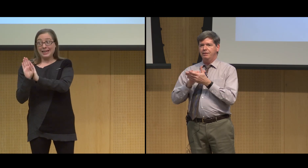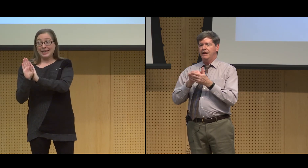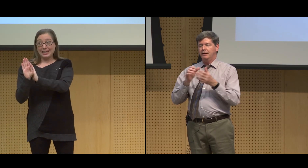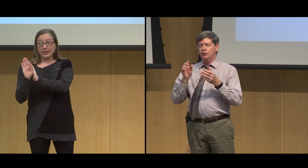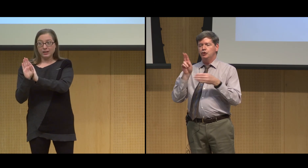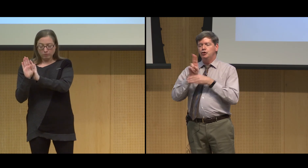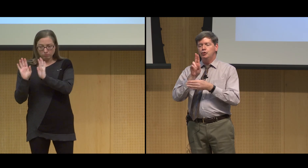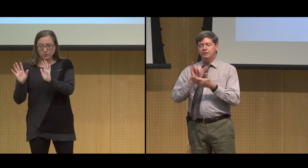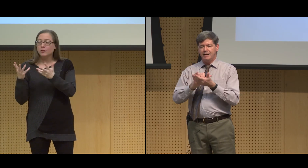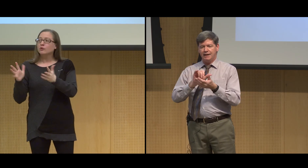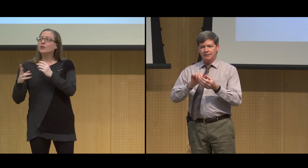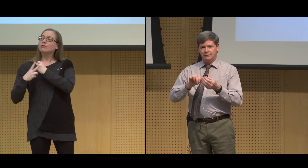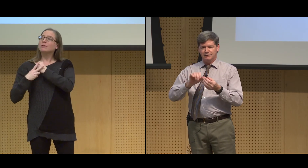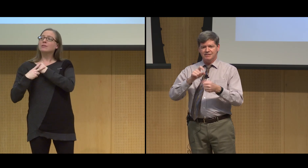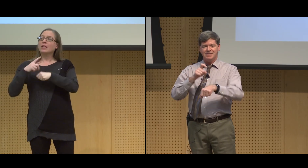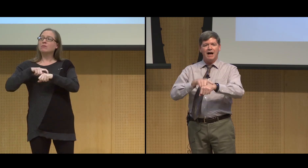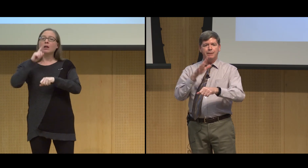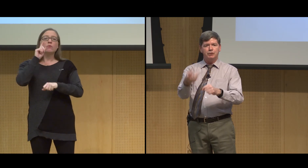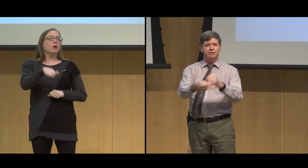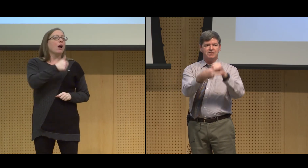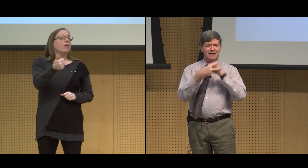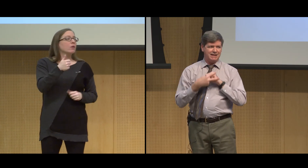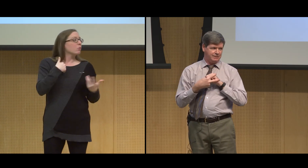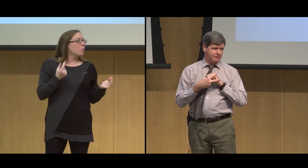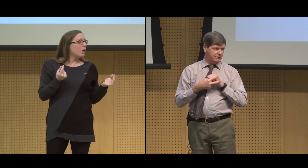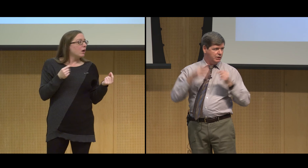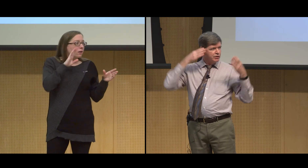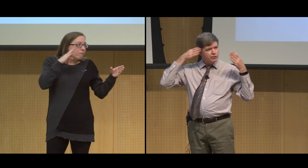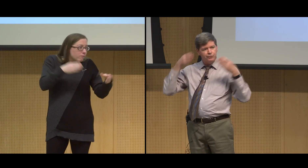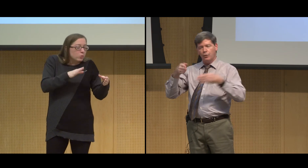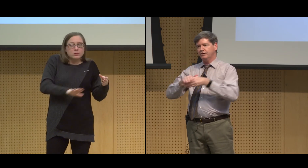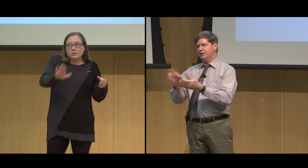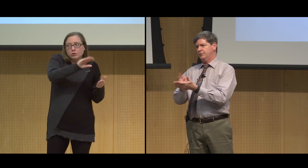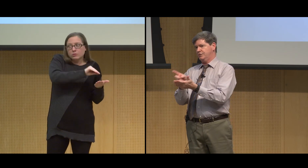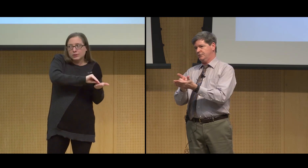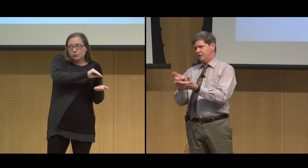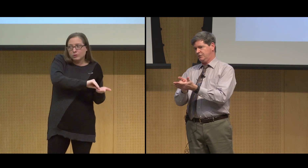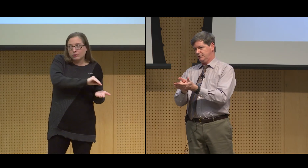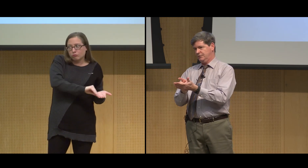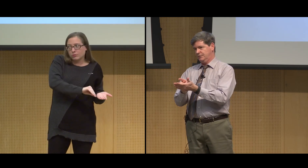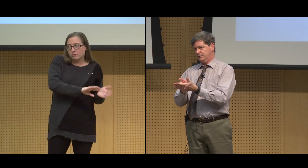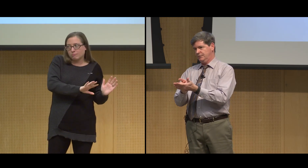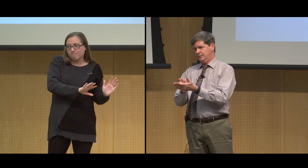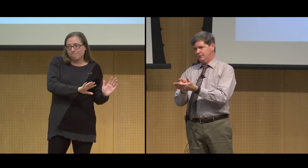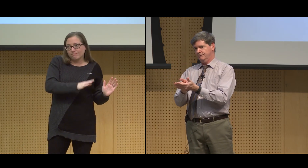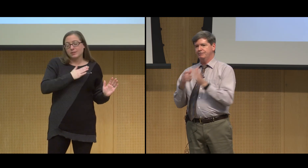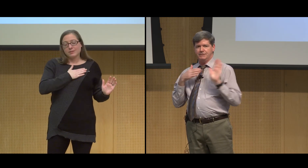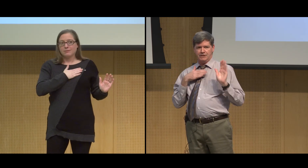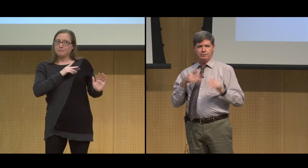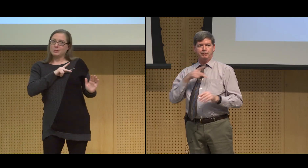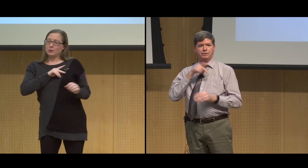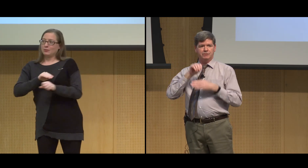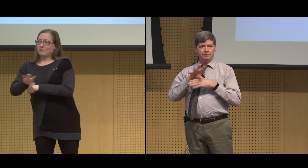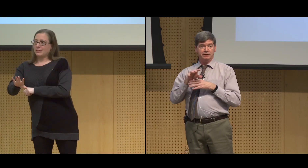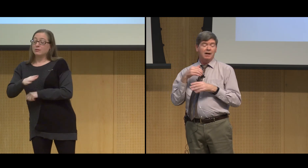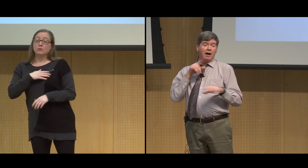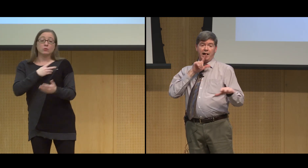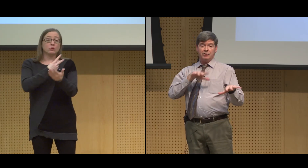then use that time you've saved to focus on your dissertation. That's my personal advice.